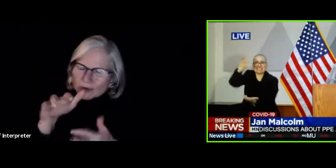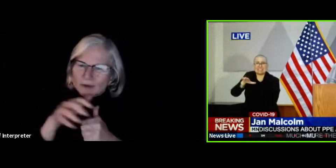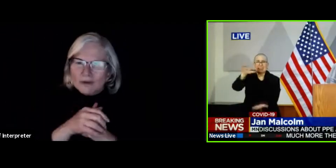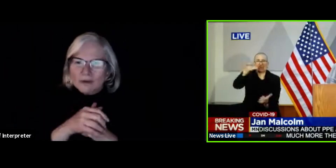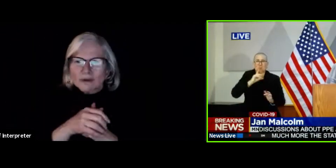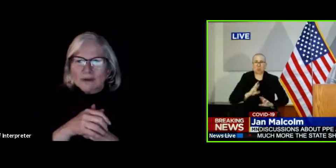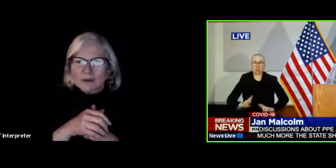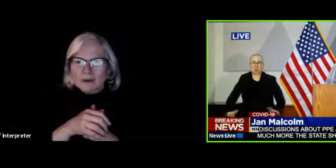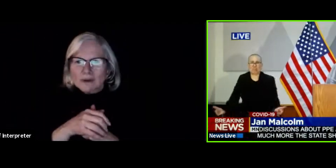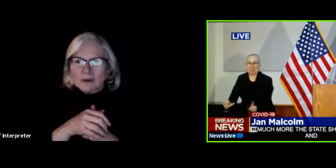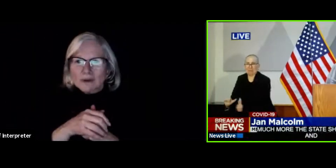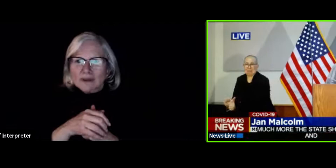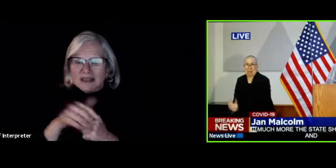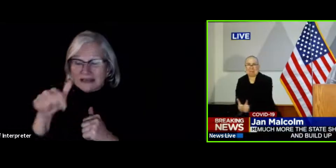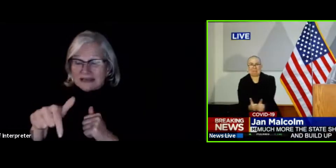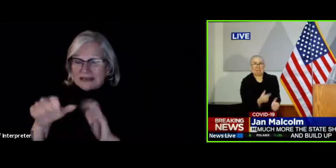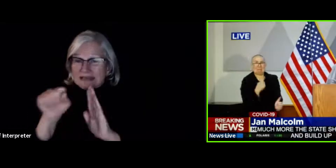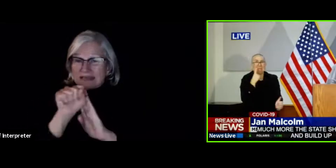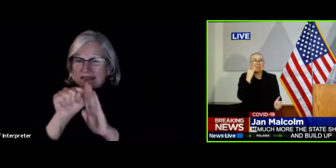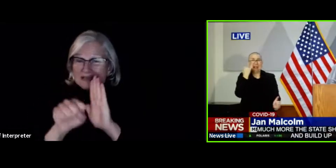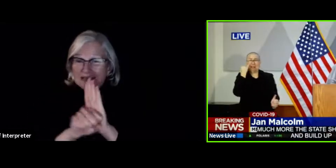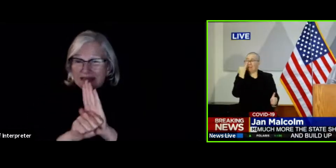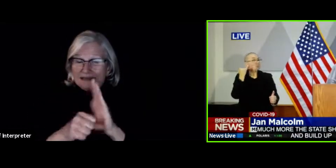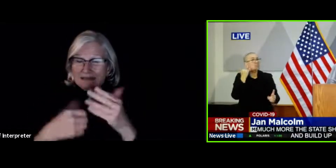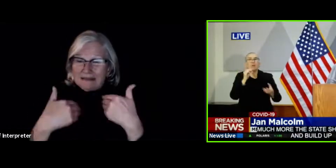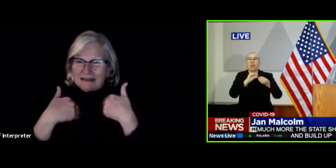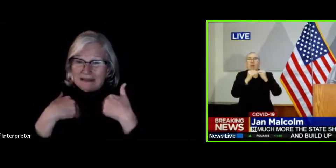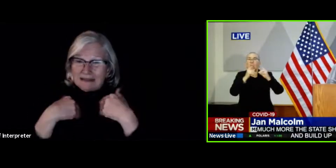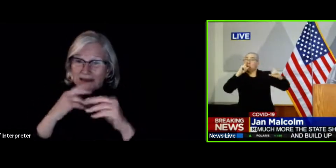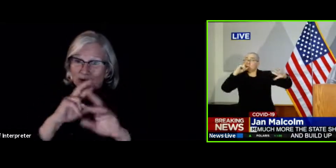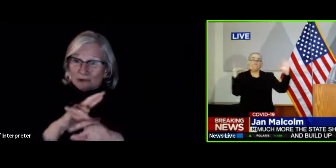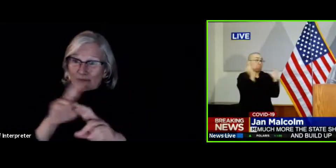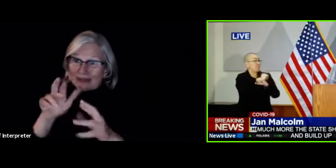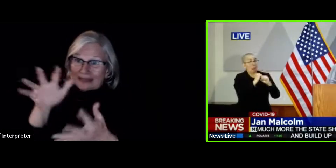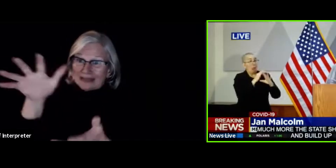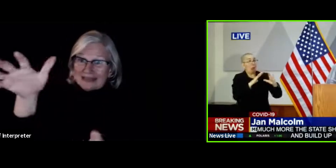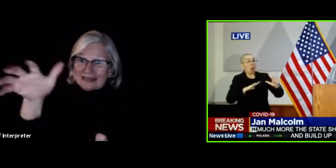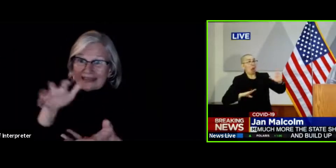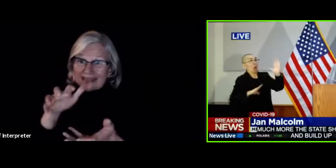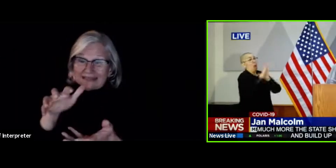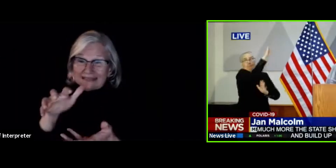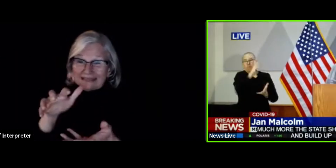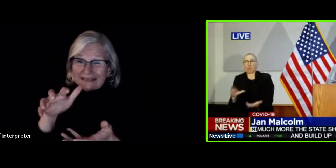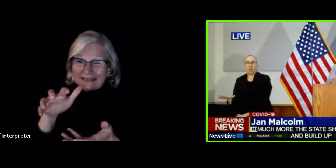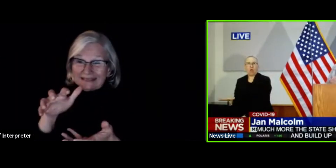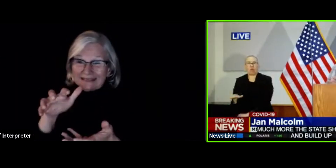SOMETHING BRAND-NEW FROM THIS PANDEMIC RESPONSE. HOW MUCH OF IT SHOULD WE BE PUSHING OUT NOW